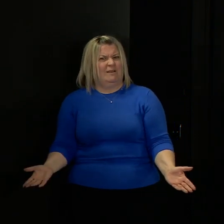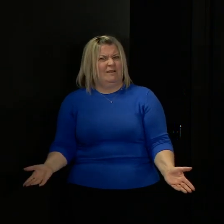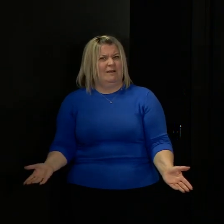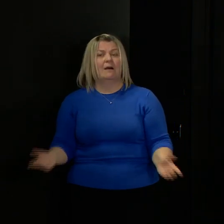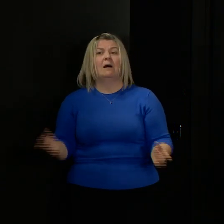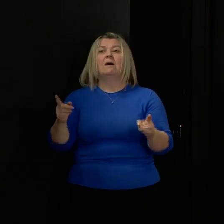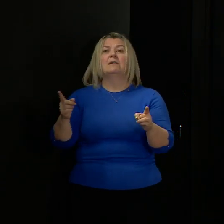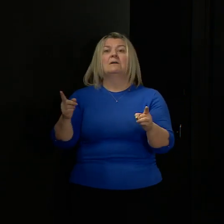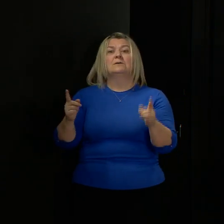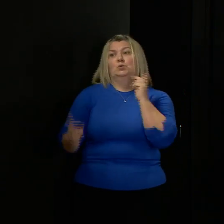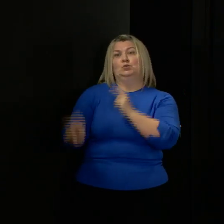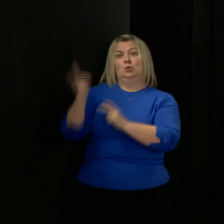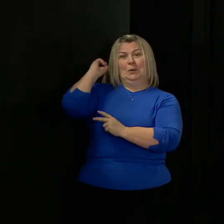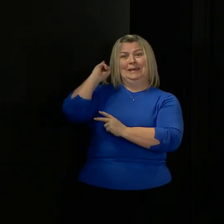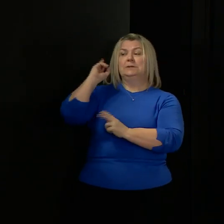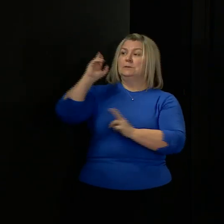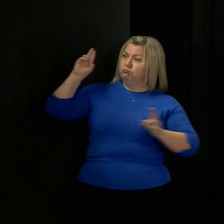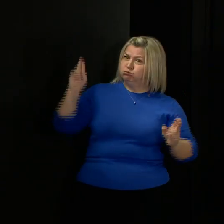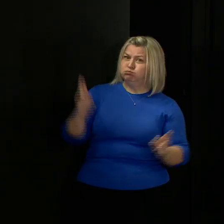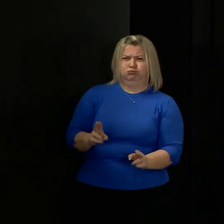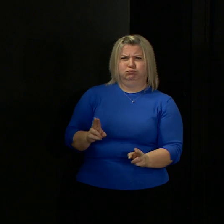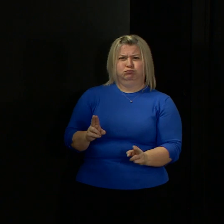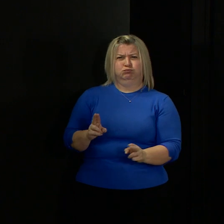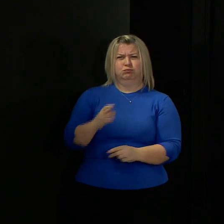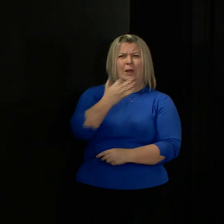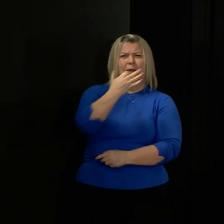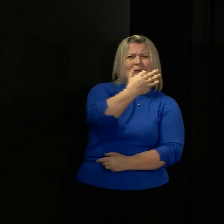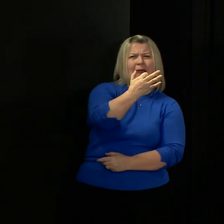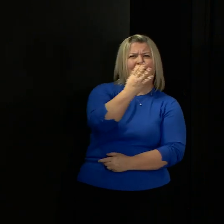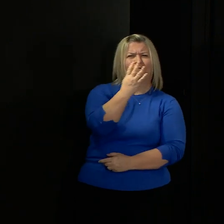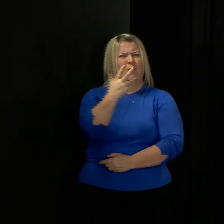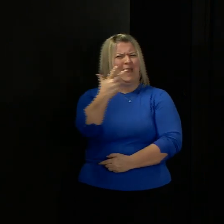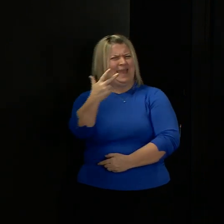before it's reduced again the week before that was 948 so you see that